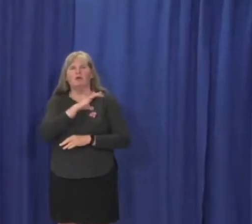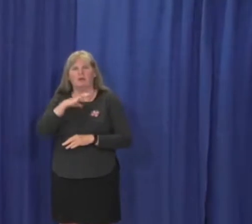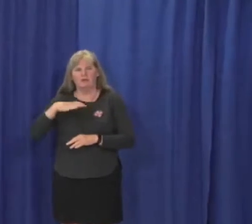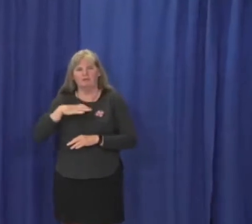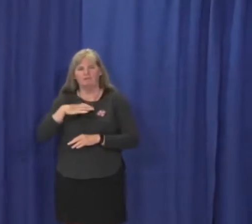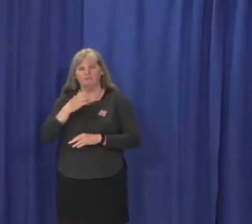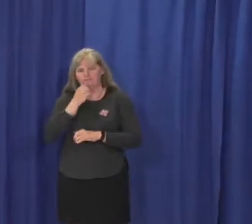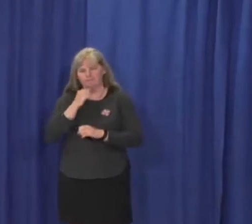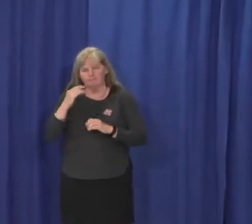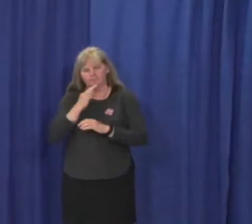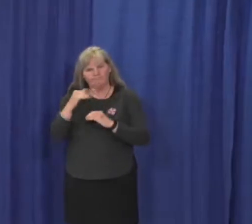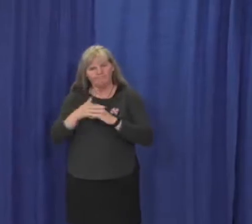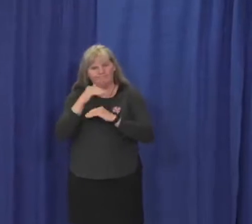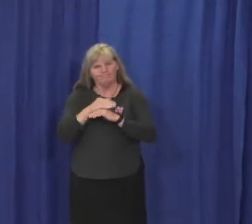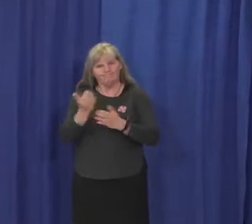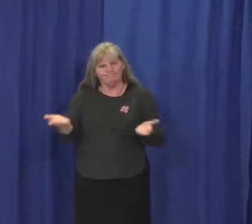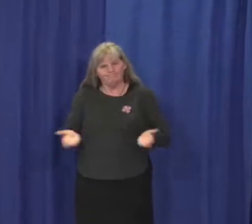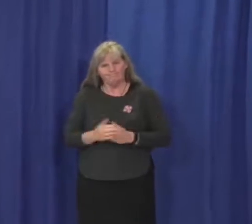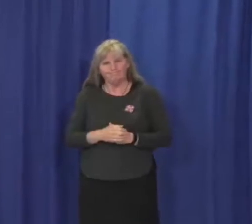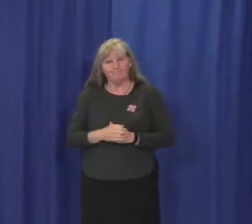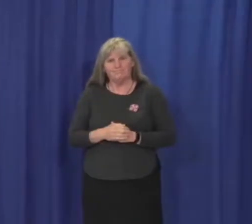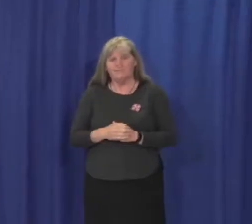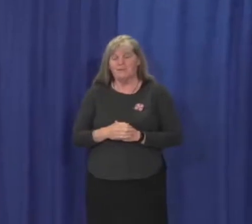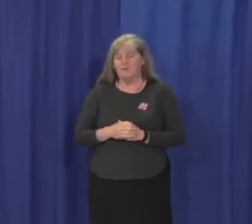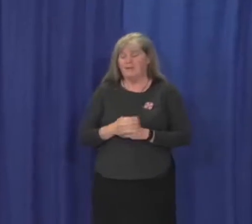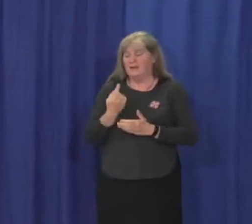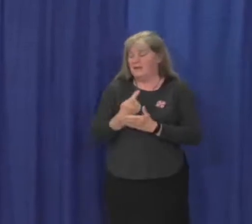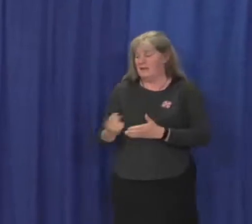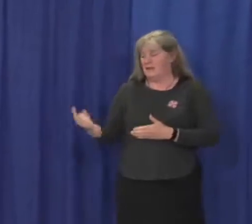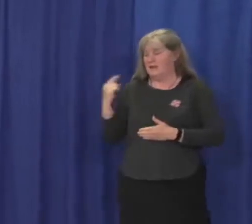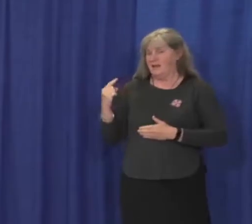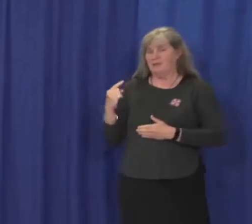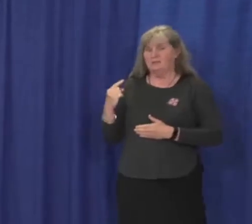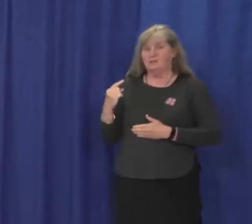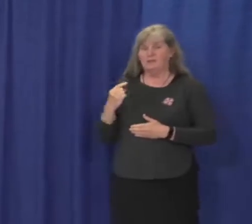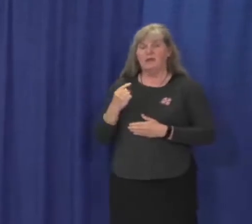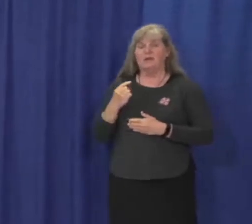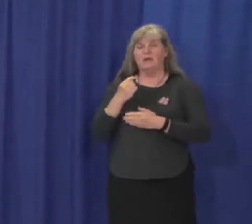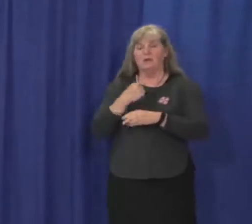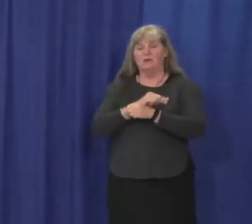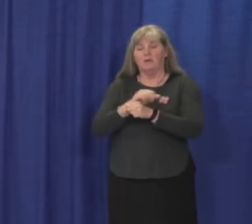nation and Taa'an Kwächän Council. Last week with our was our 100